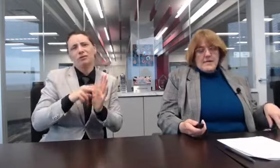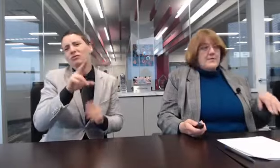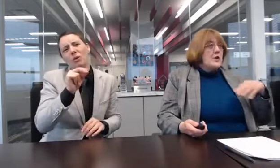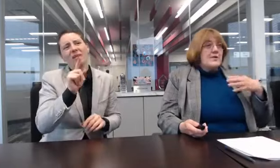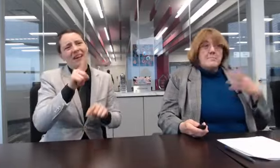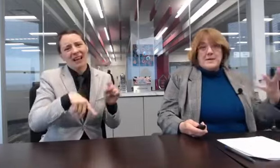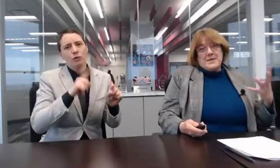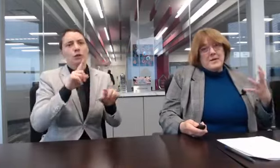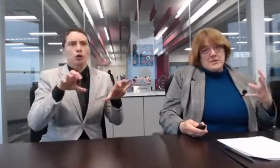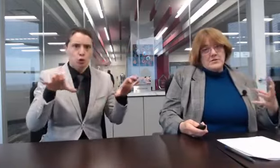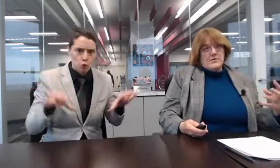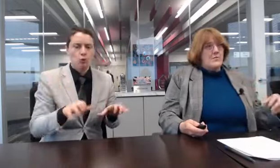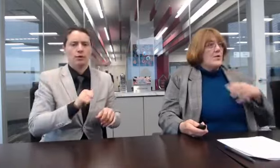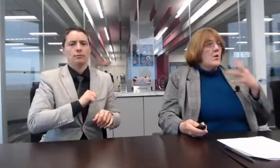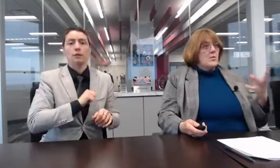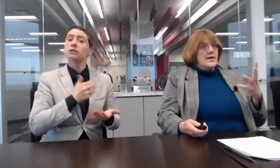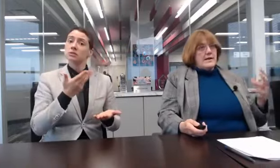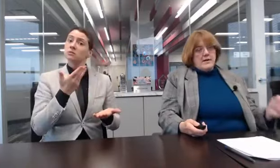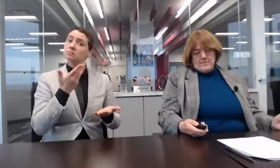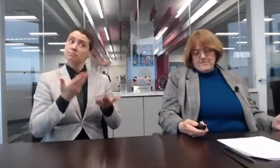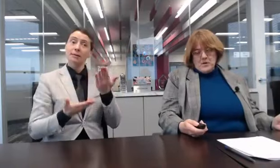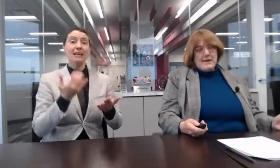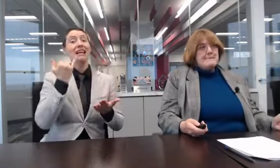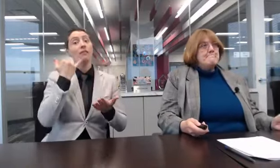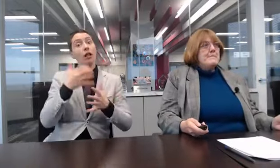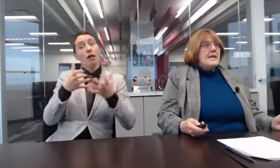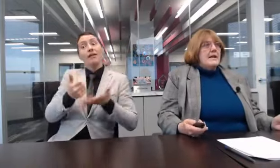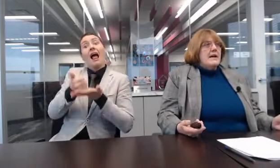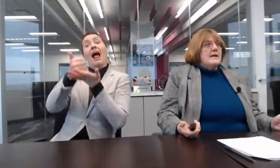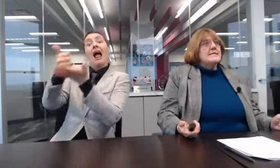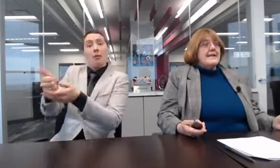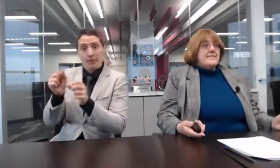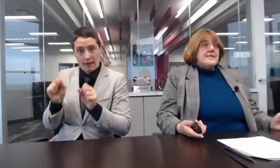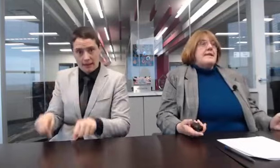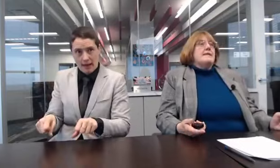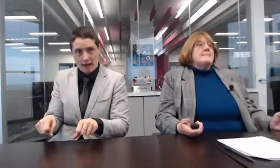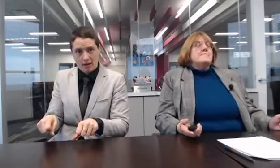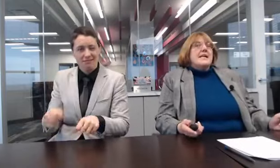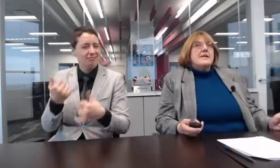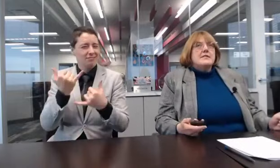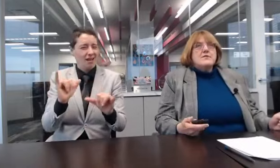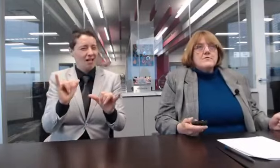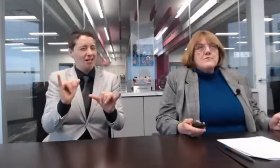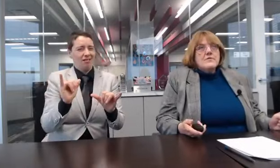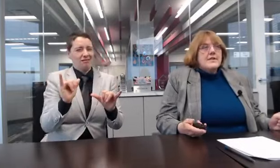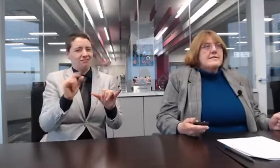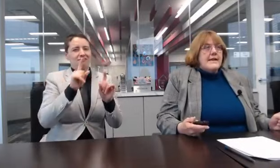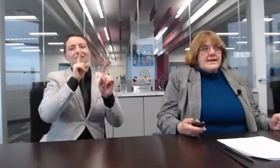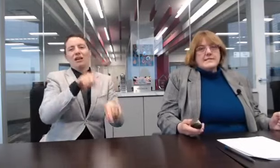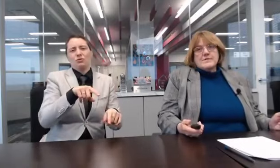Even though they might be able to do it with a whole lot of help. Safety, can they do the task